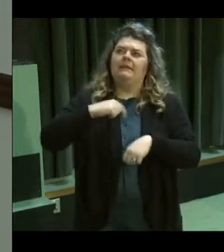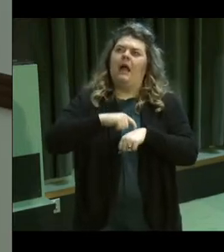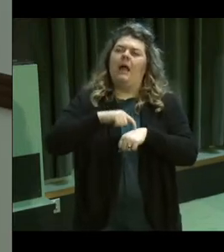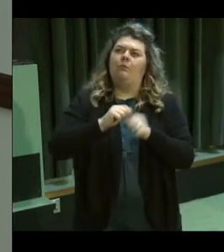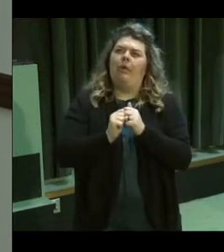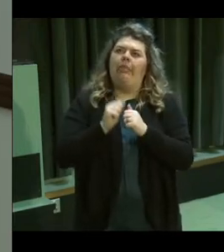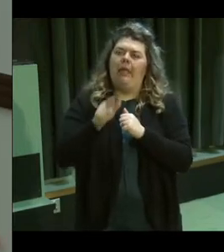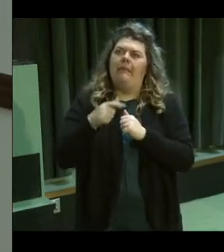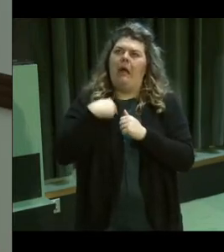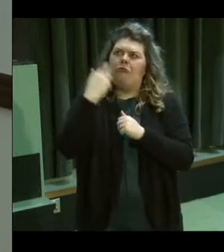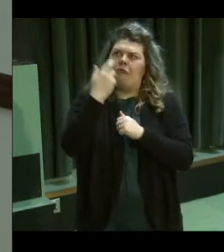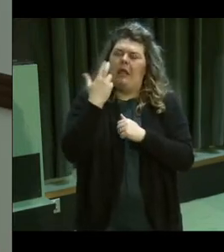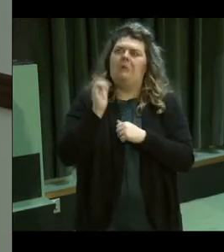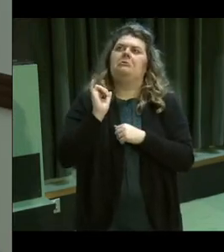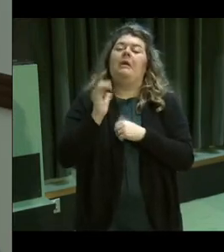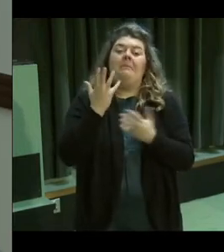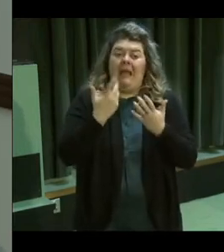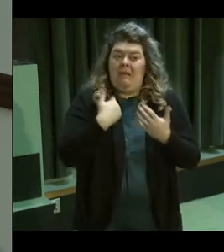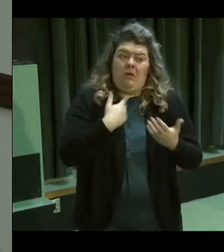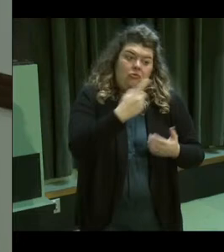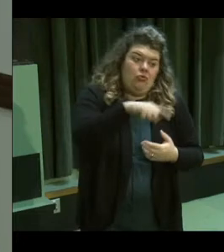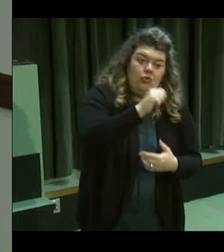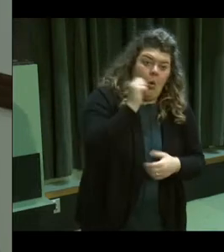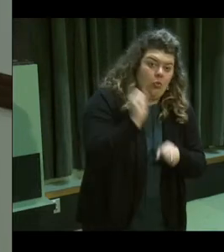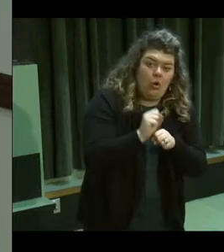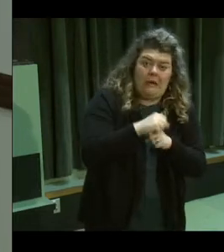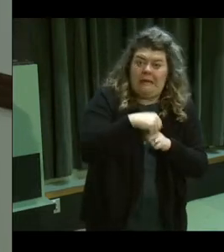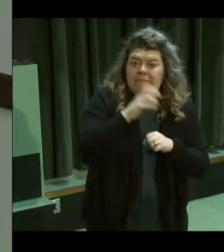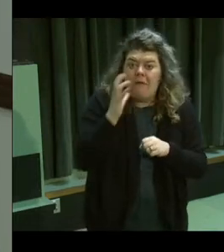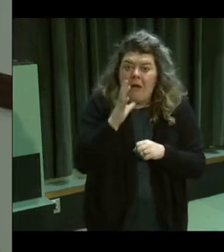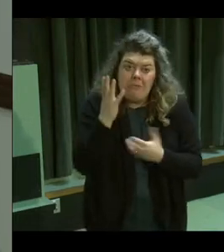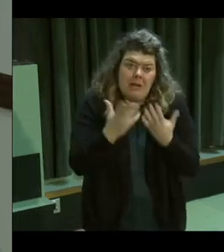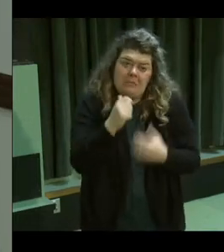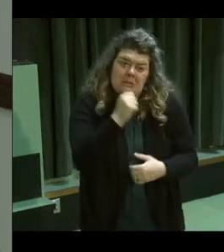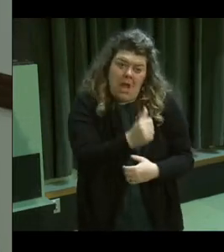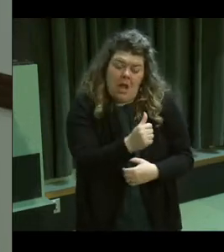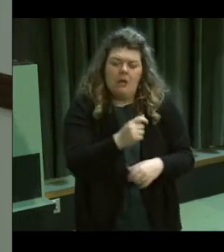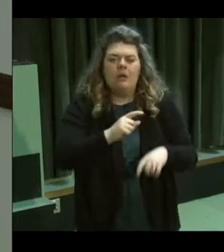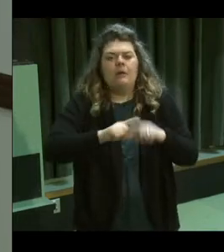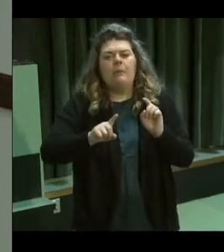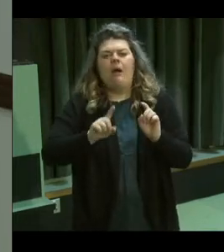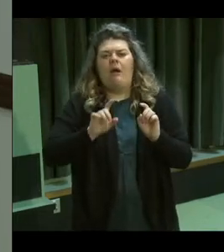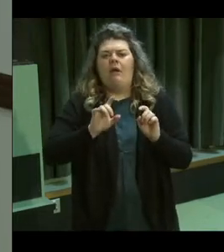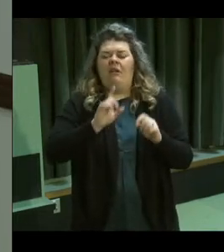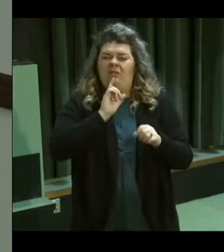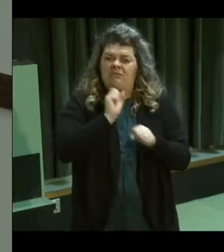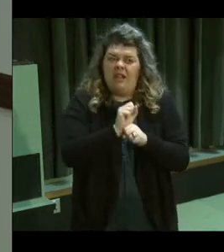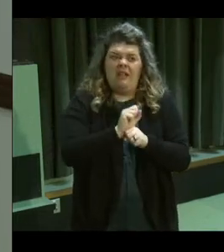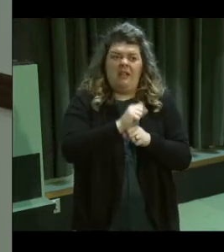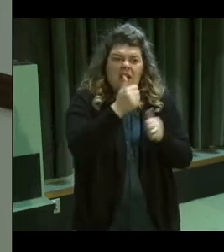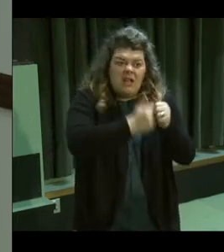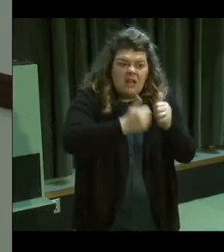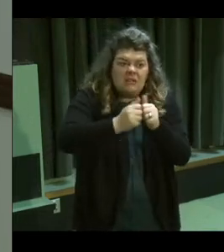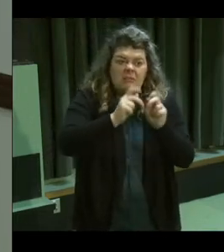us that we may not work in agriculture. Some of us may not